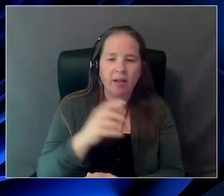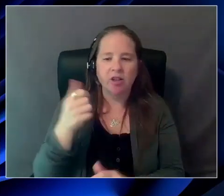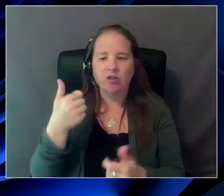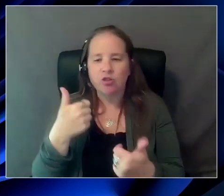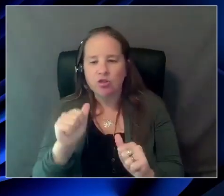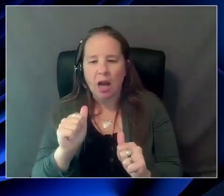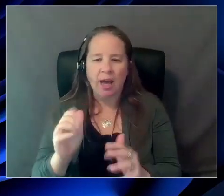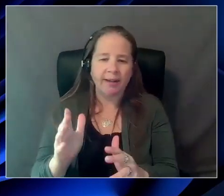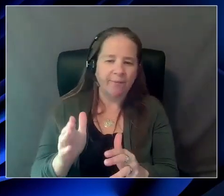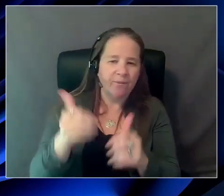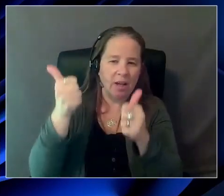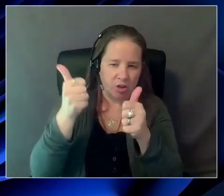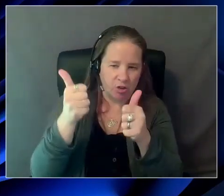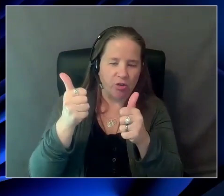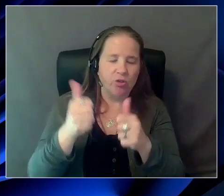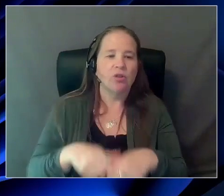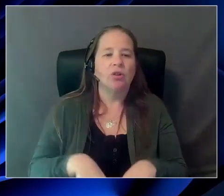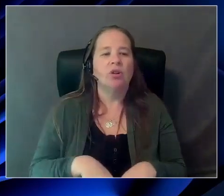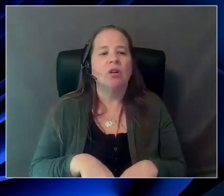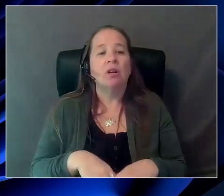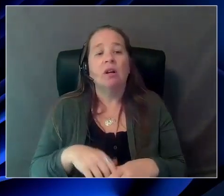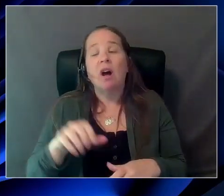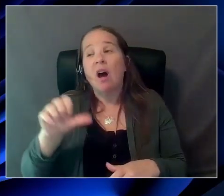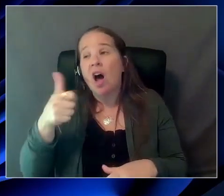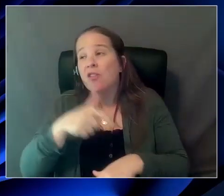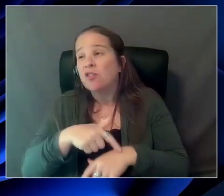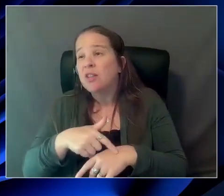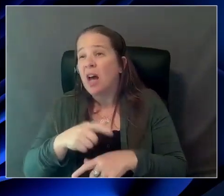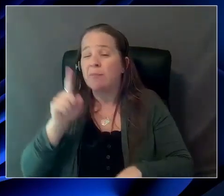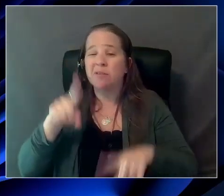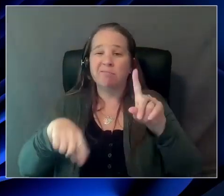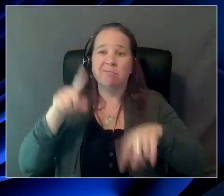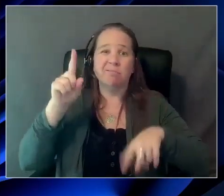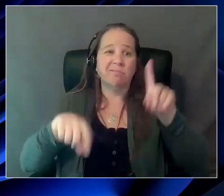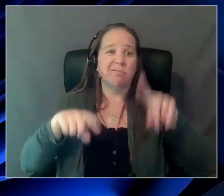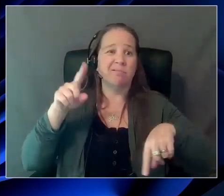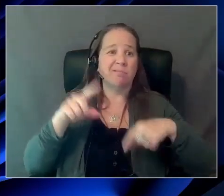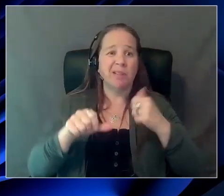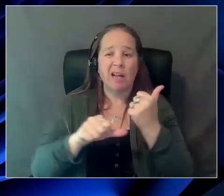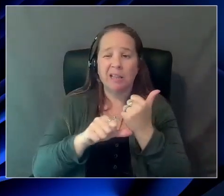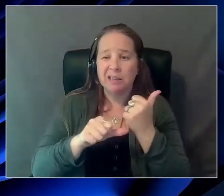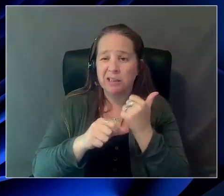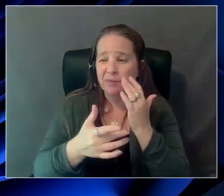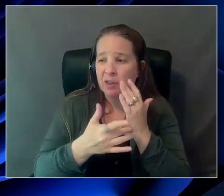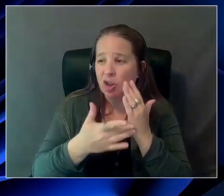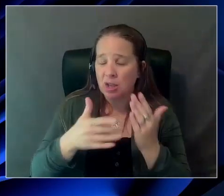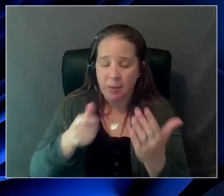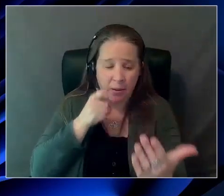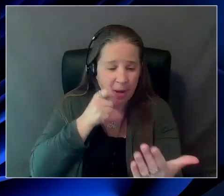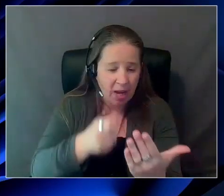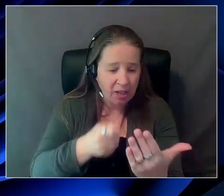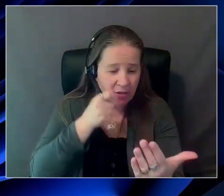Other times, if you're using different assistive technologies, say a magnifier, and you don't have to tab